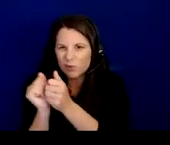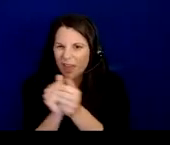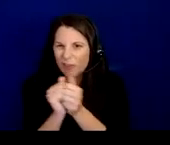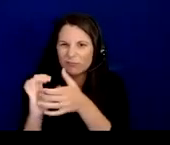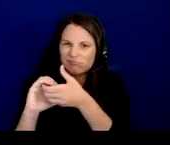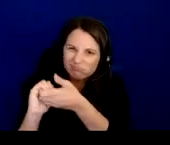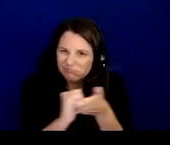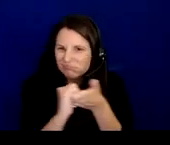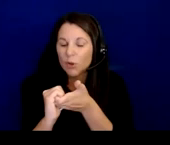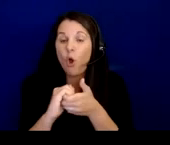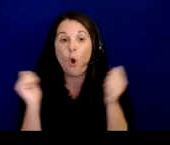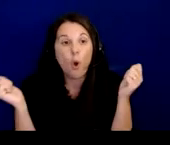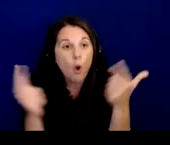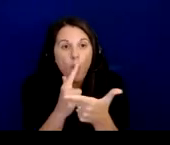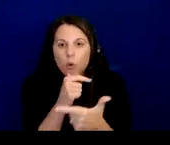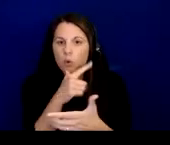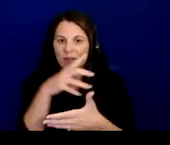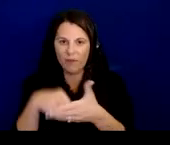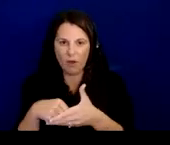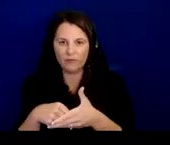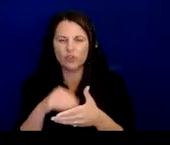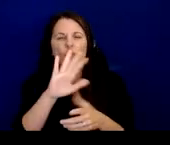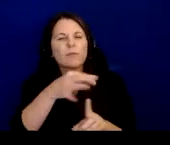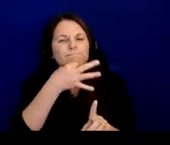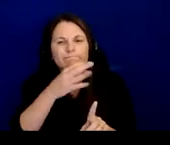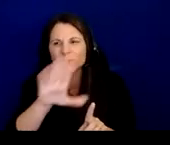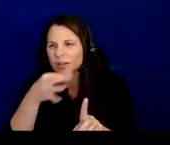of everybody involved, not just the faculty members